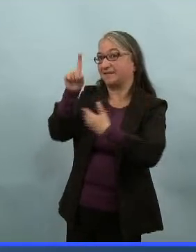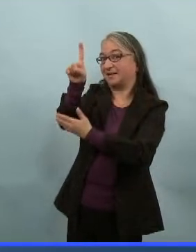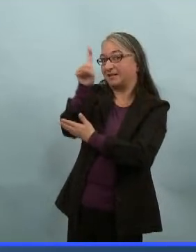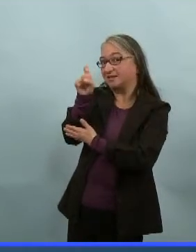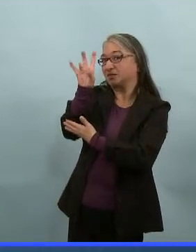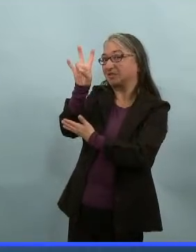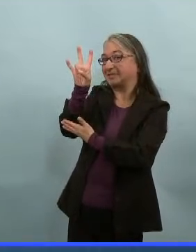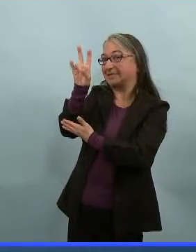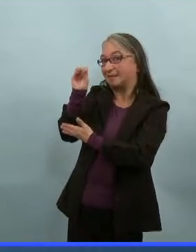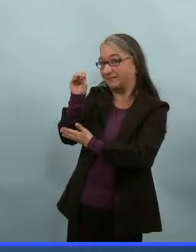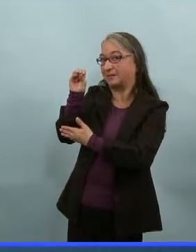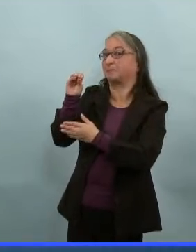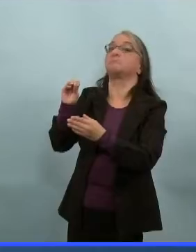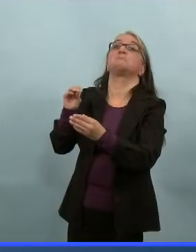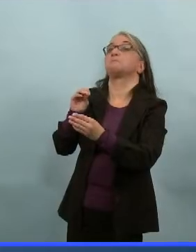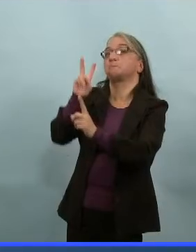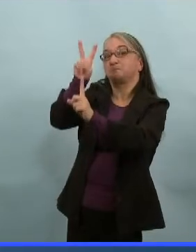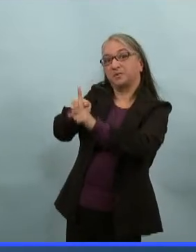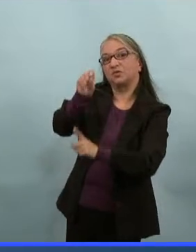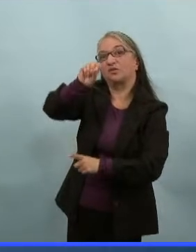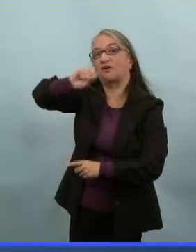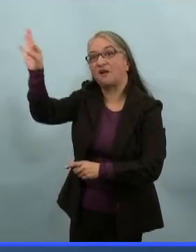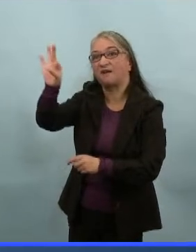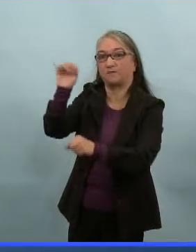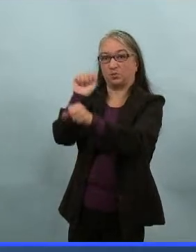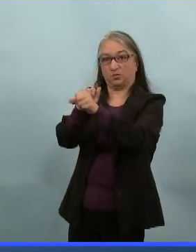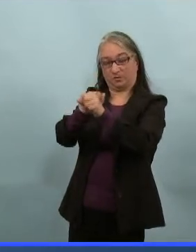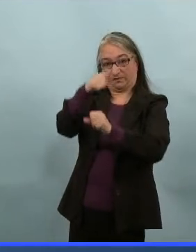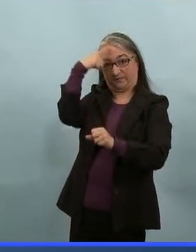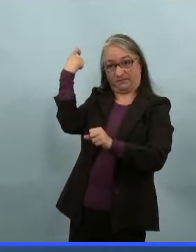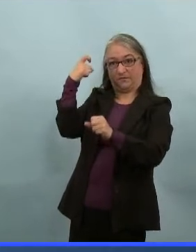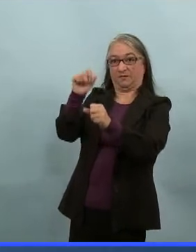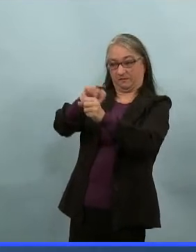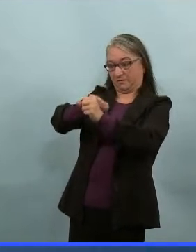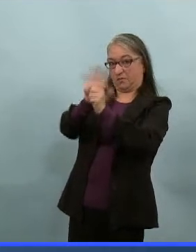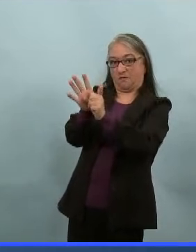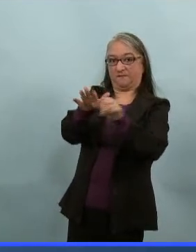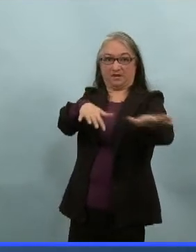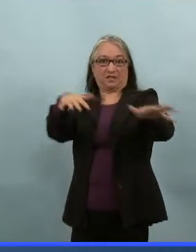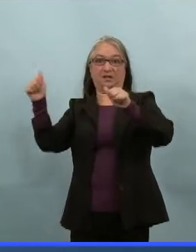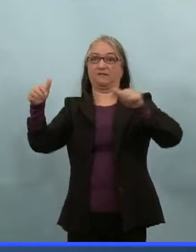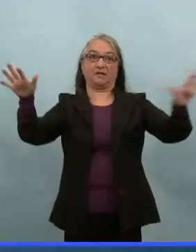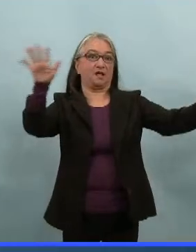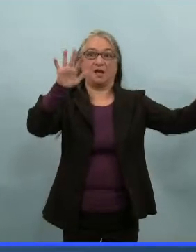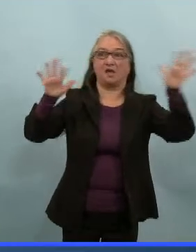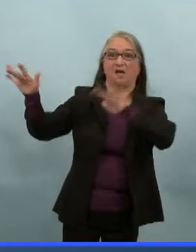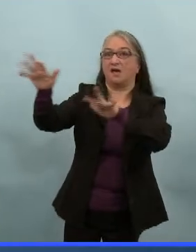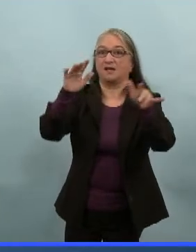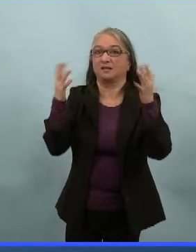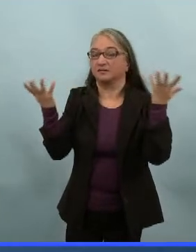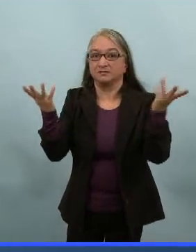and they're scrambling to fill some spots now um given the widespread transmission of this variant